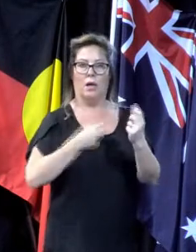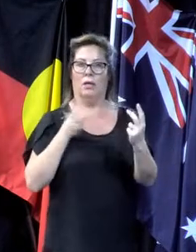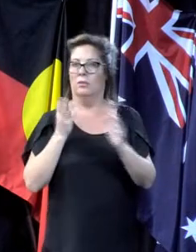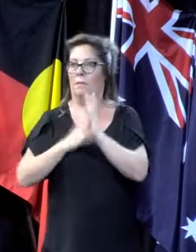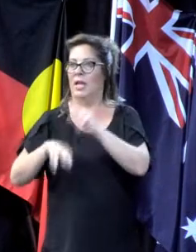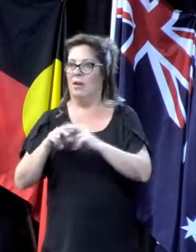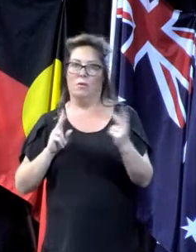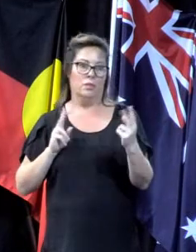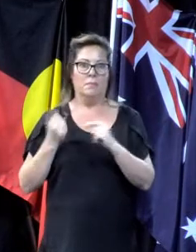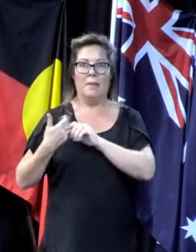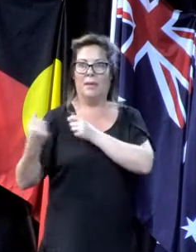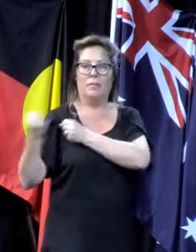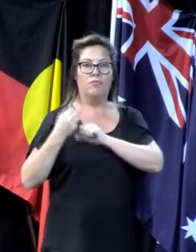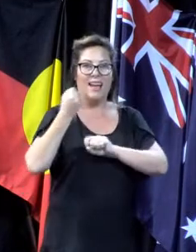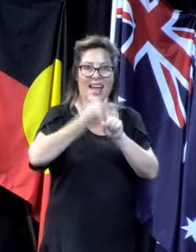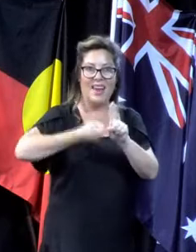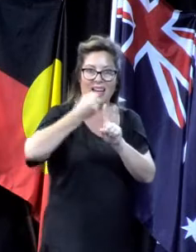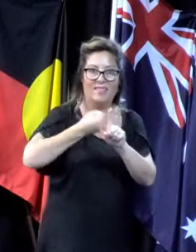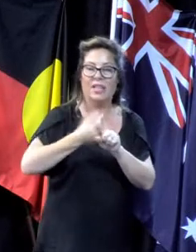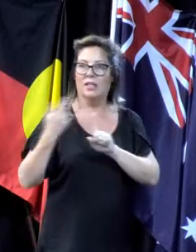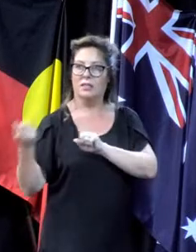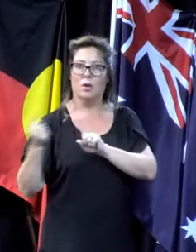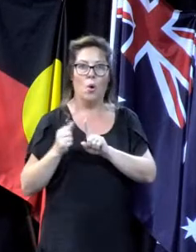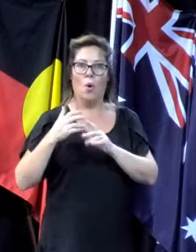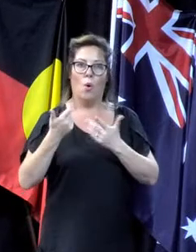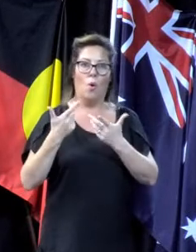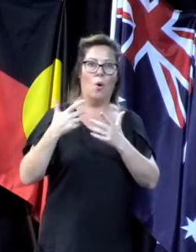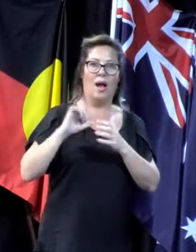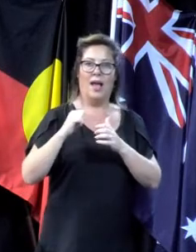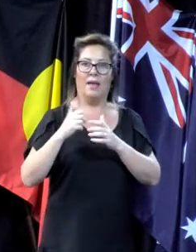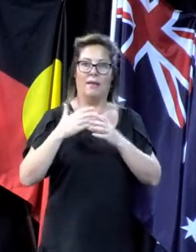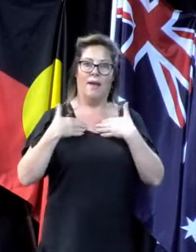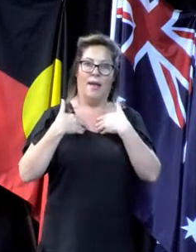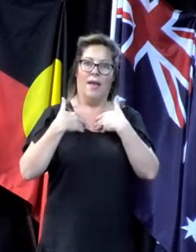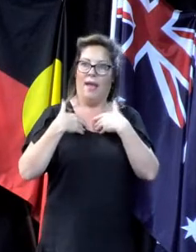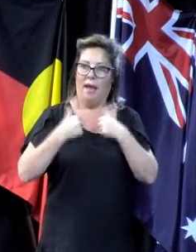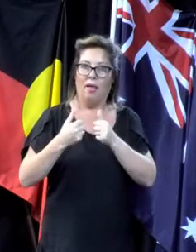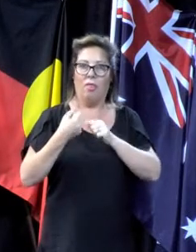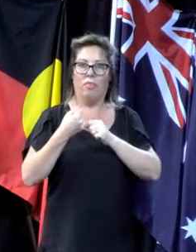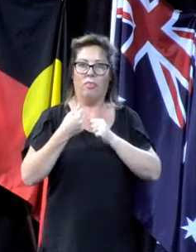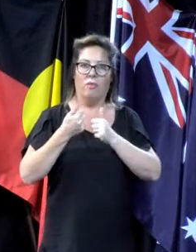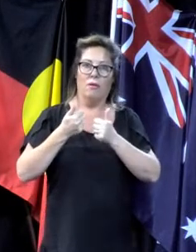There might even be an allied health practitioner there, like an OT. And that’s obviously